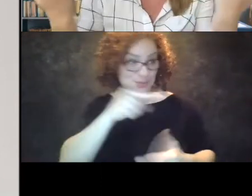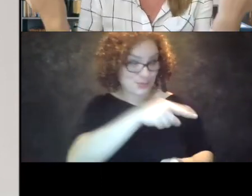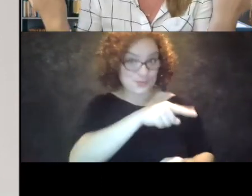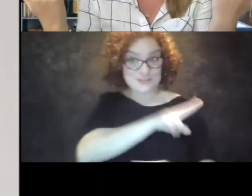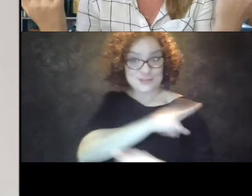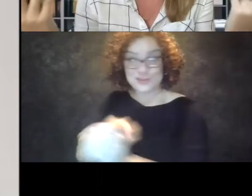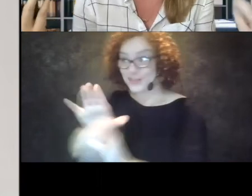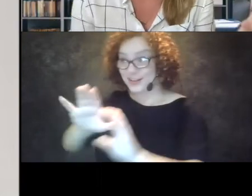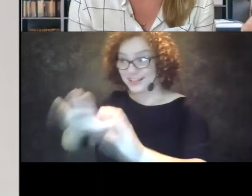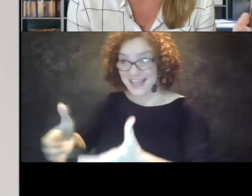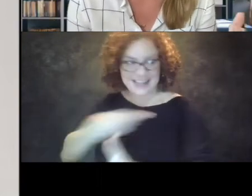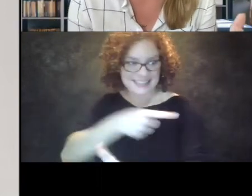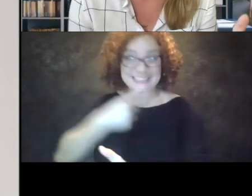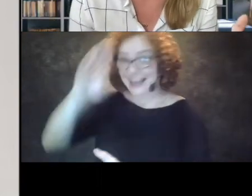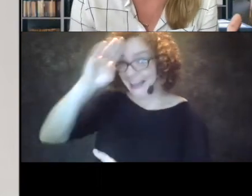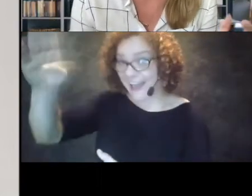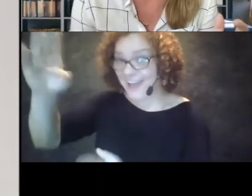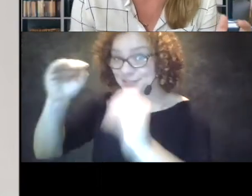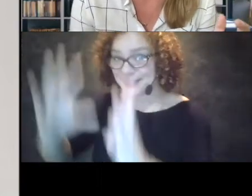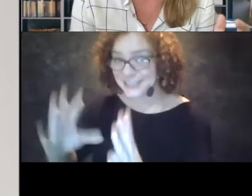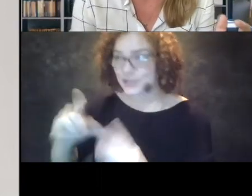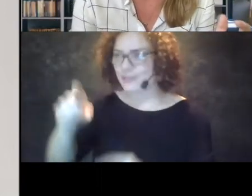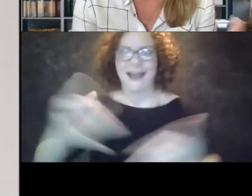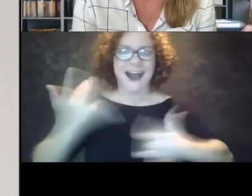was like, well, yeah, they can do so much more than just say hi to you, like, they know